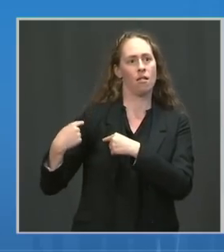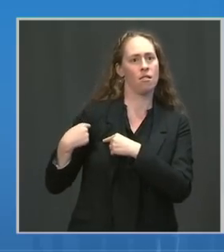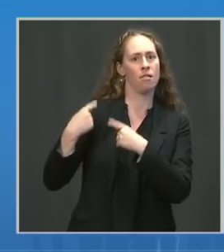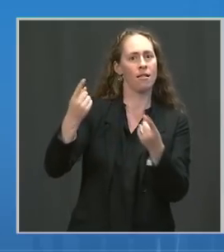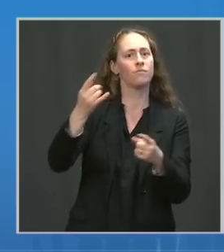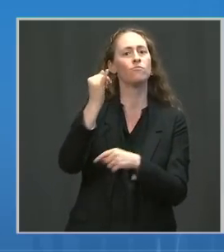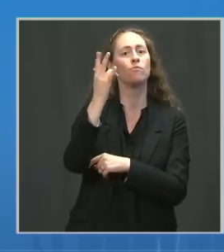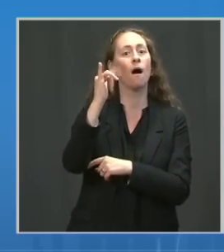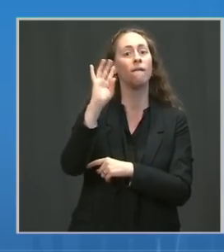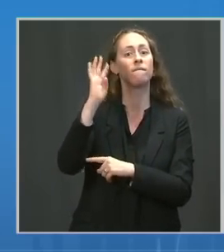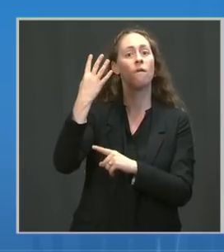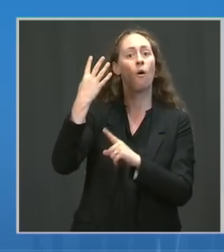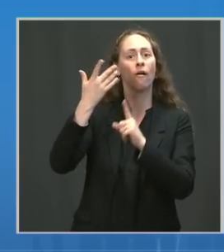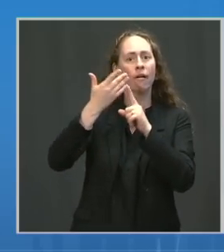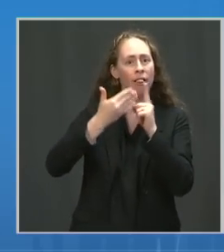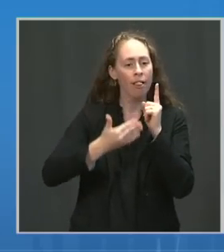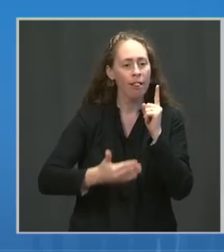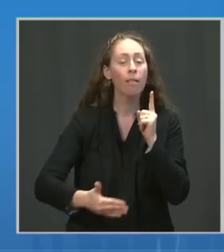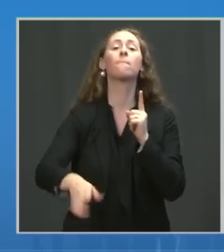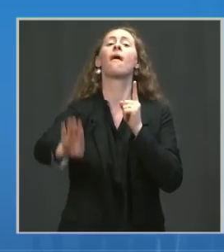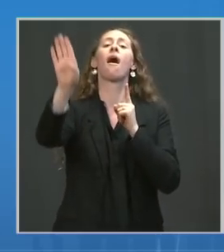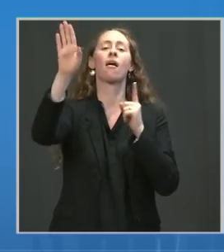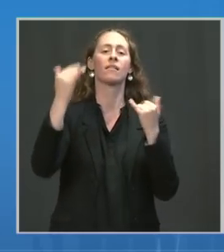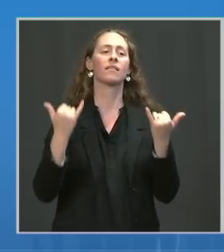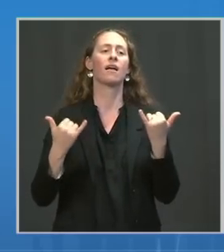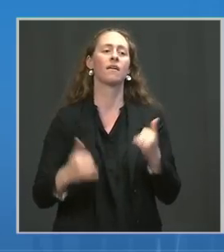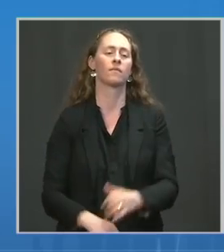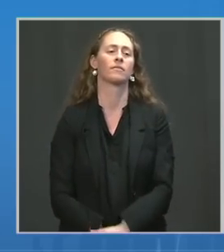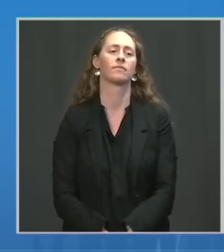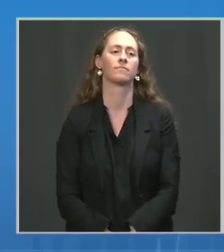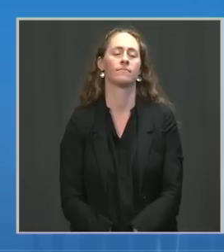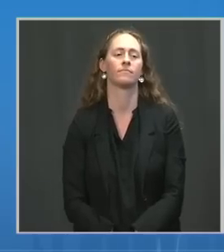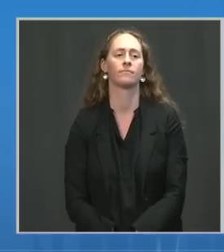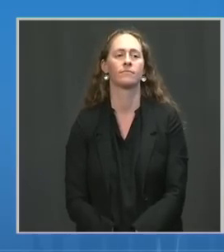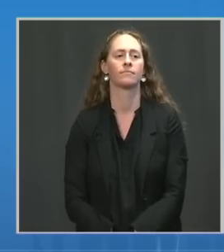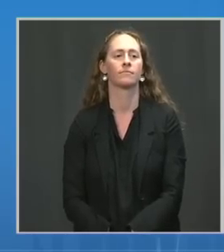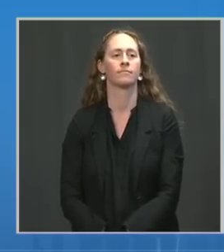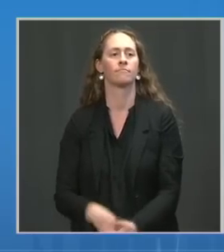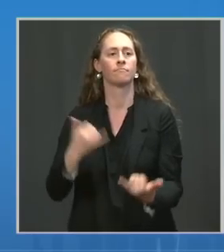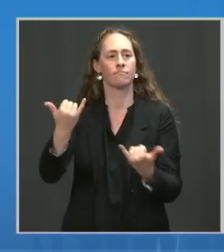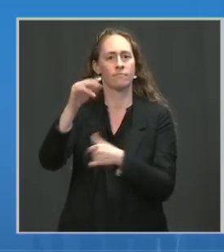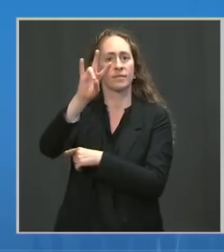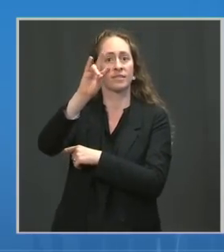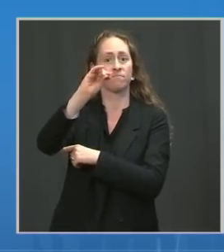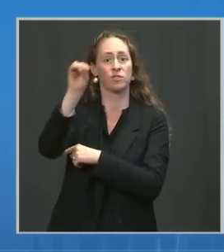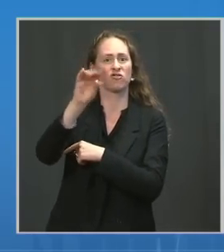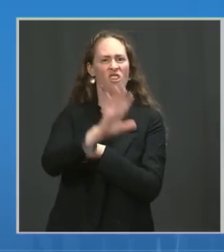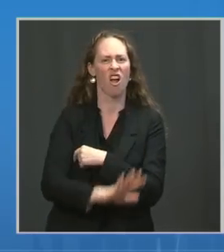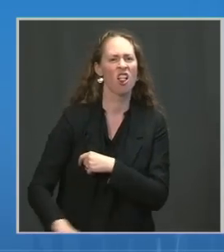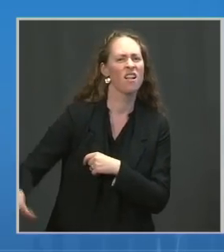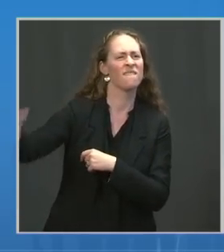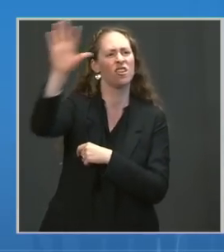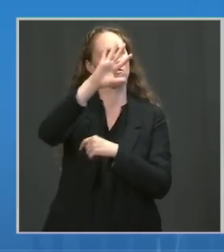And just today, we hit 70 percent of adults with at least one shot, including 90 percent of seniors with at least one shot.